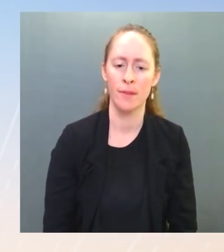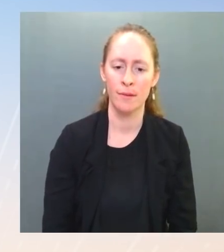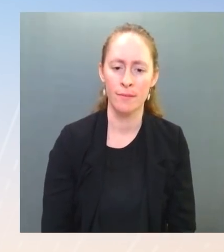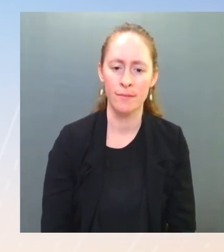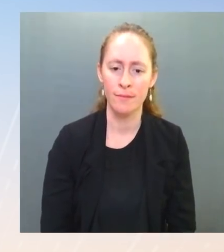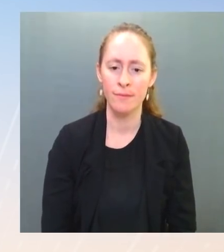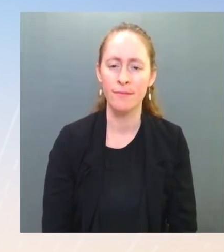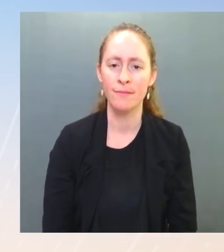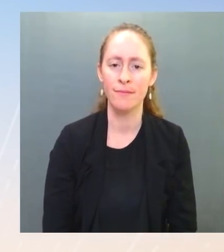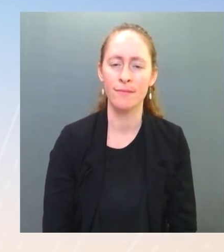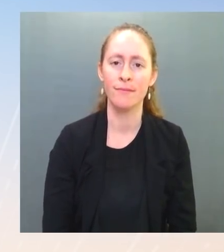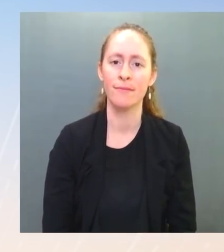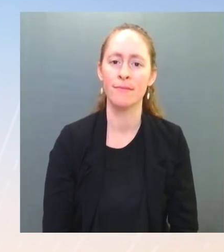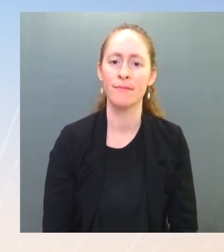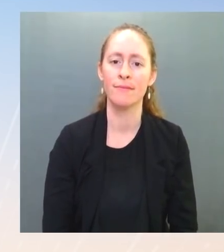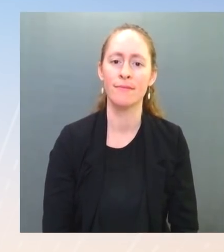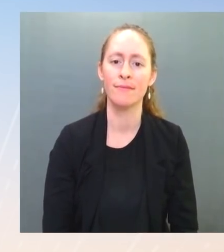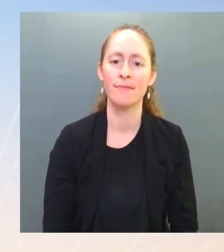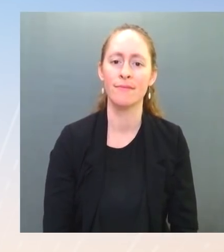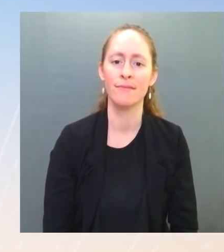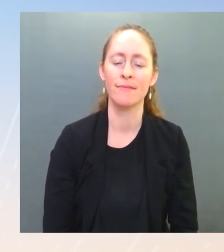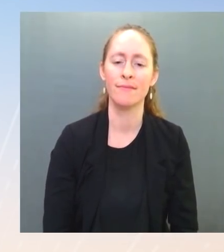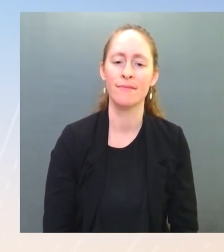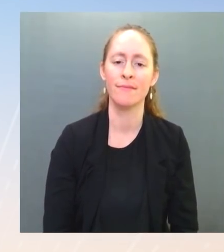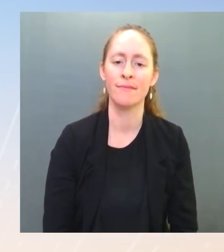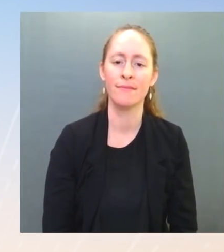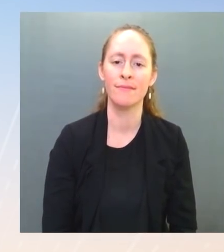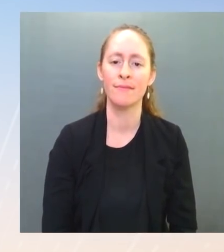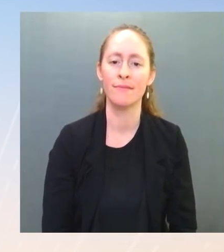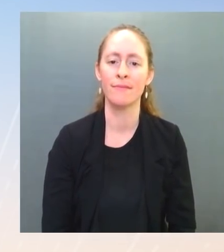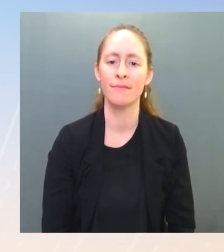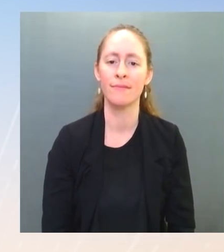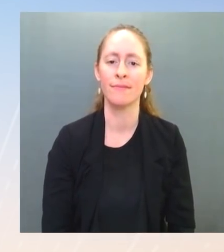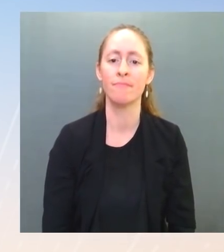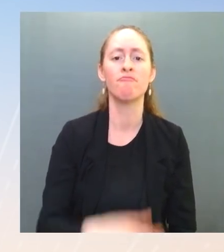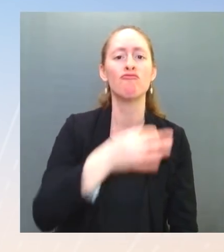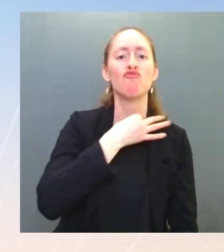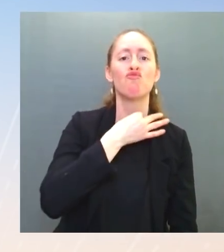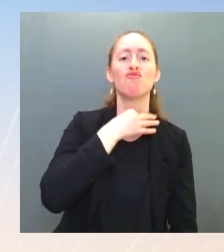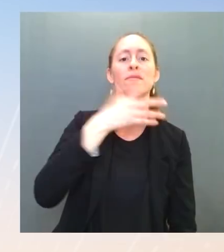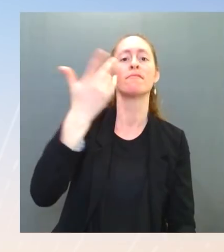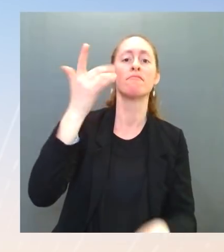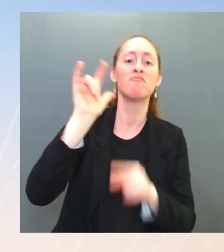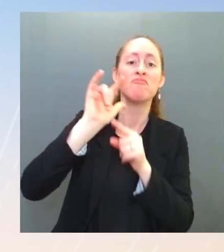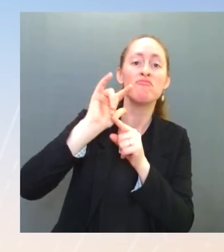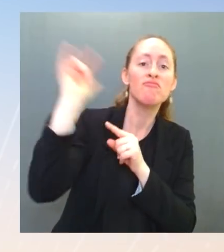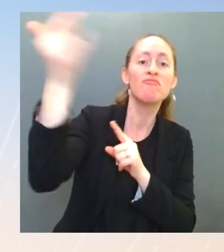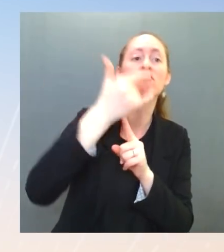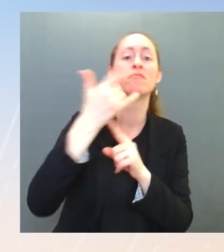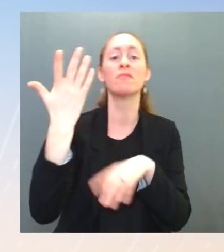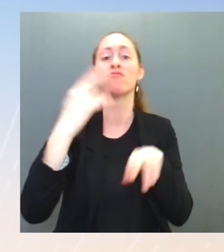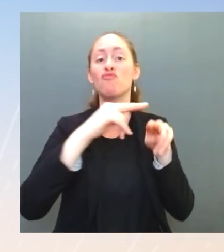expires next week. Does the White House or the Administration have any plans on extending that? Ms. Psaki: Well, it's a decision made by the CDC,